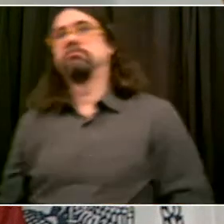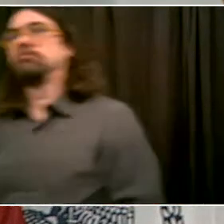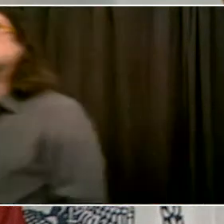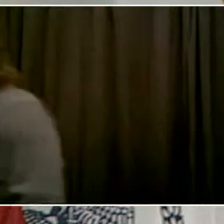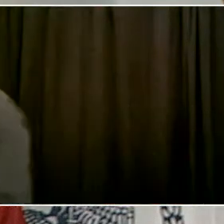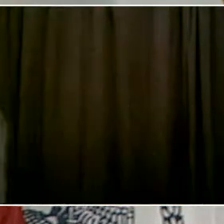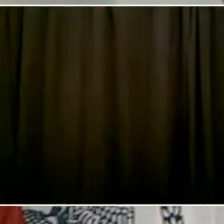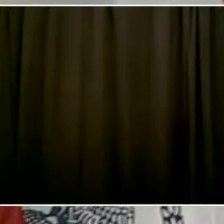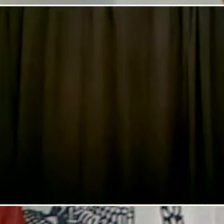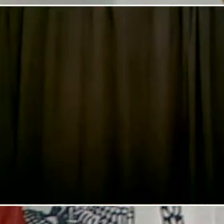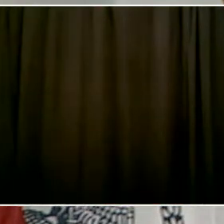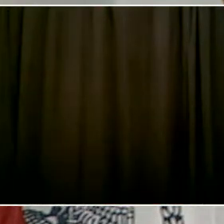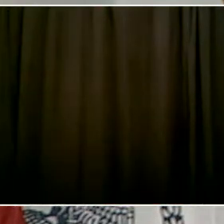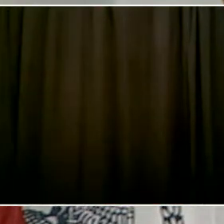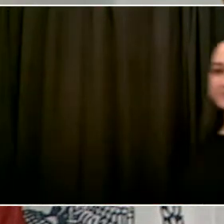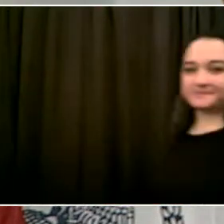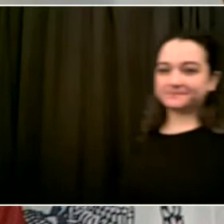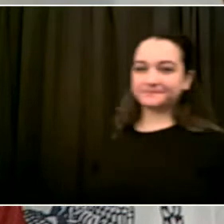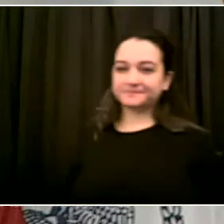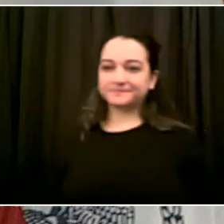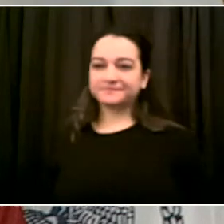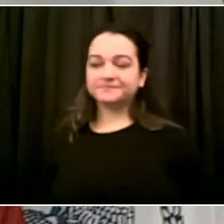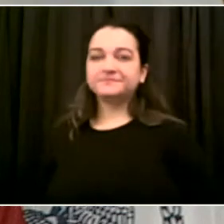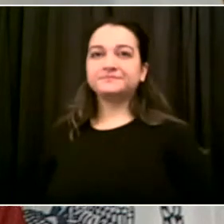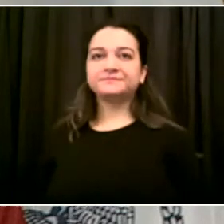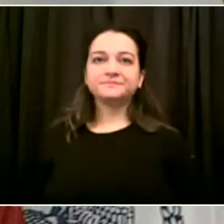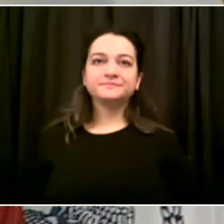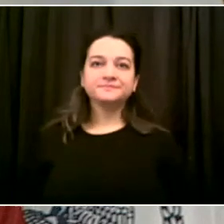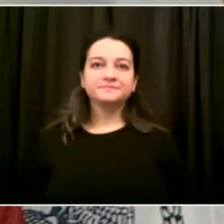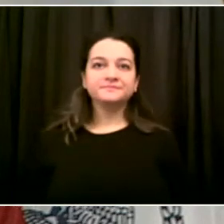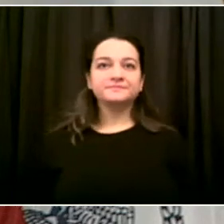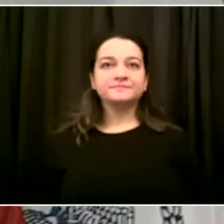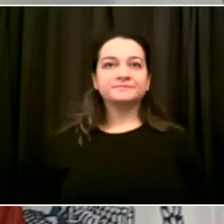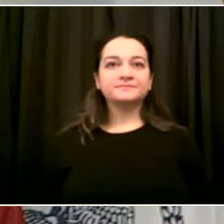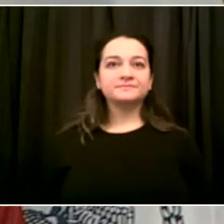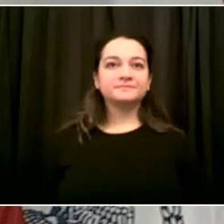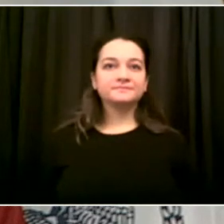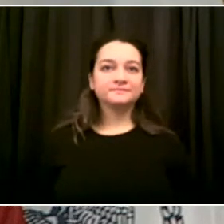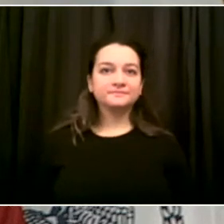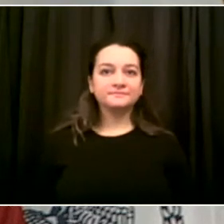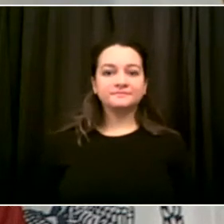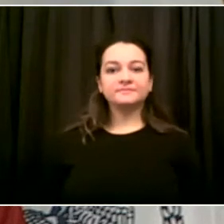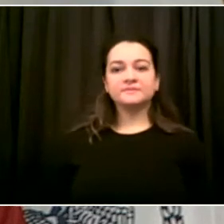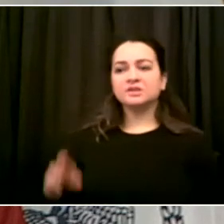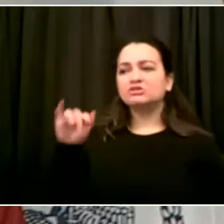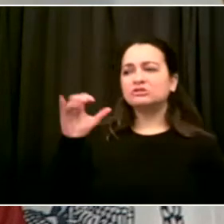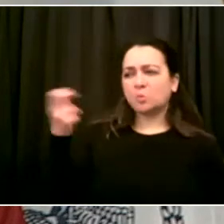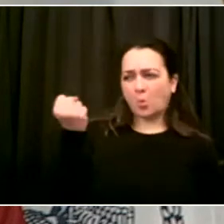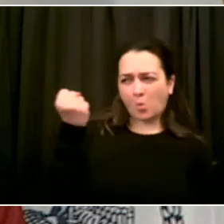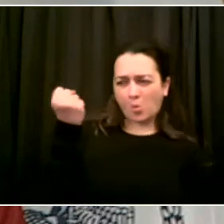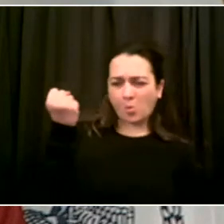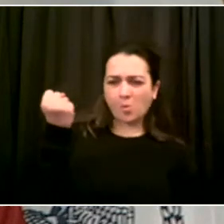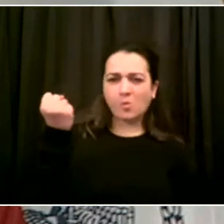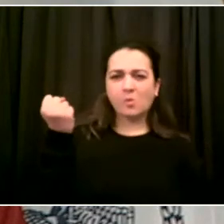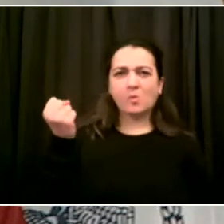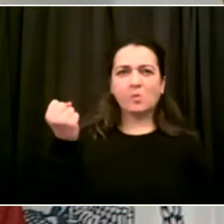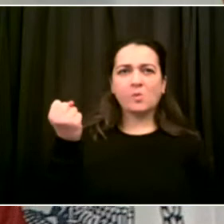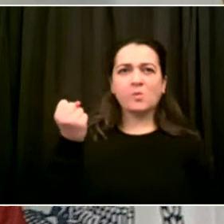WCBS. Reporter: MR. MAYOR, THANK